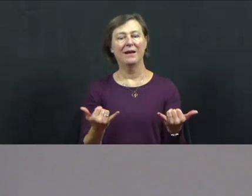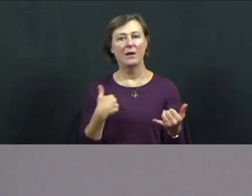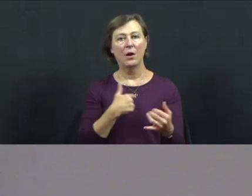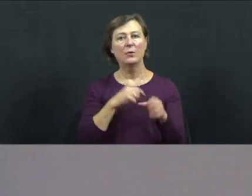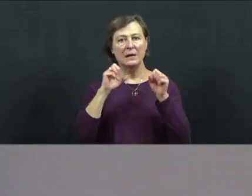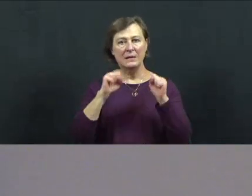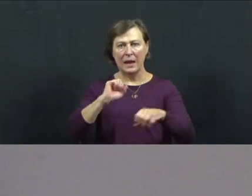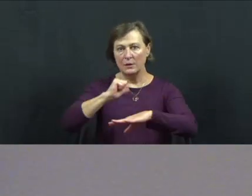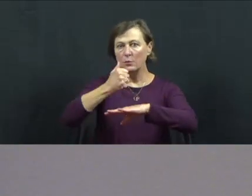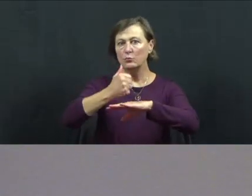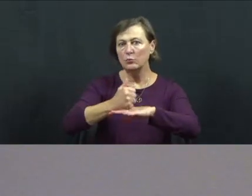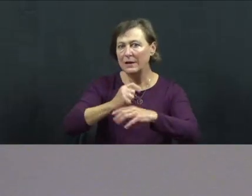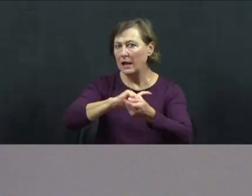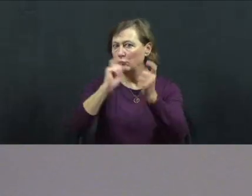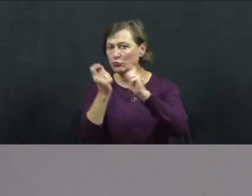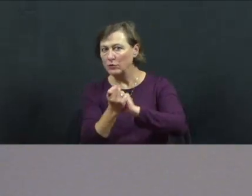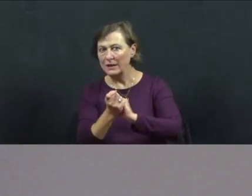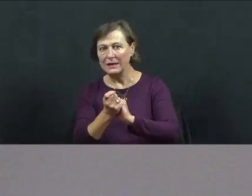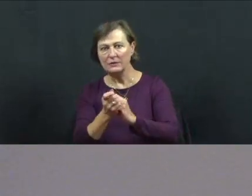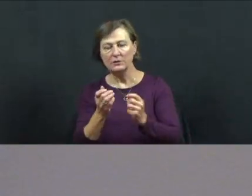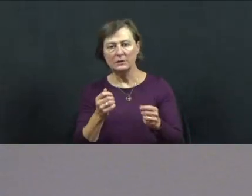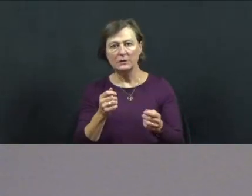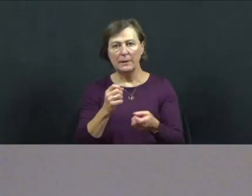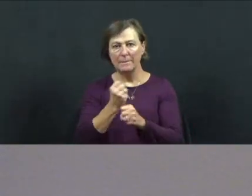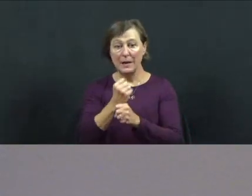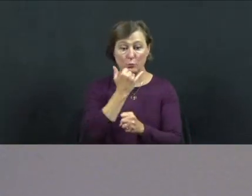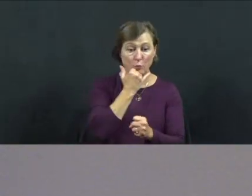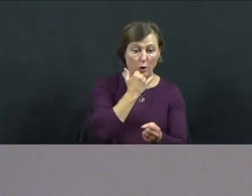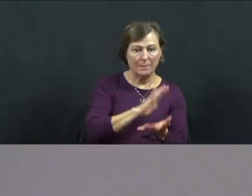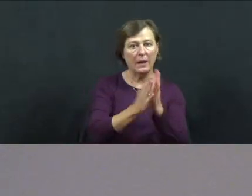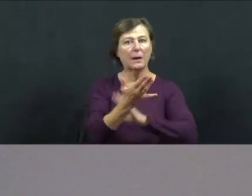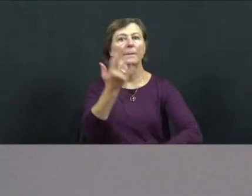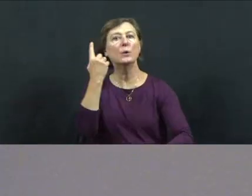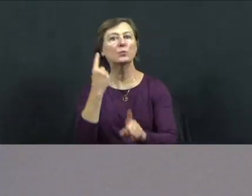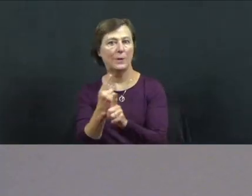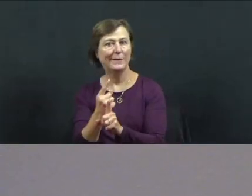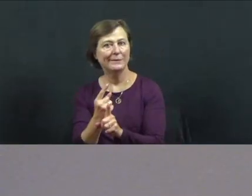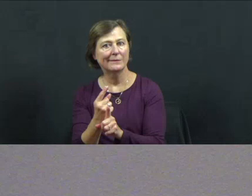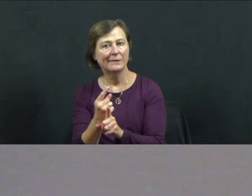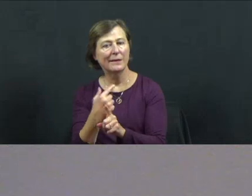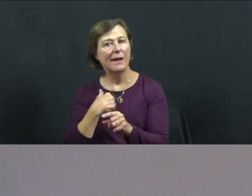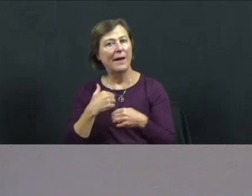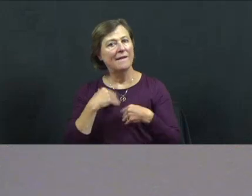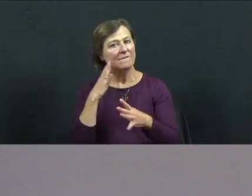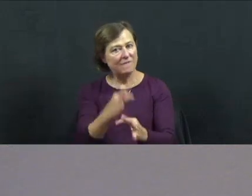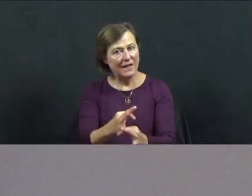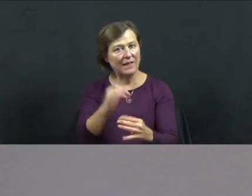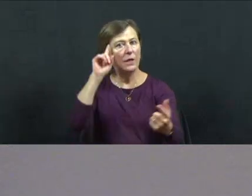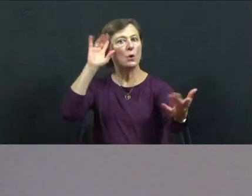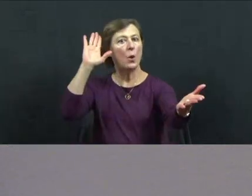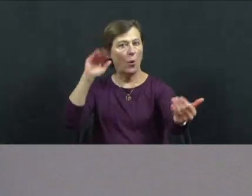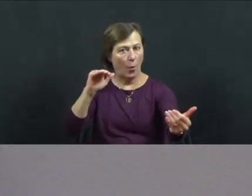change, right wrongs. I have to have faith, and hope the best